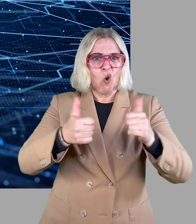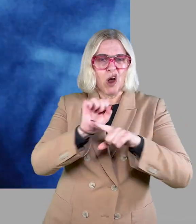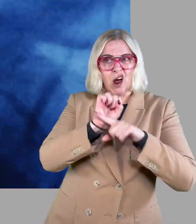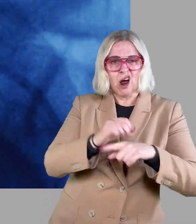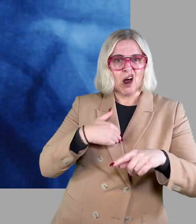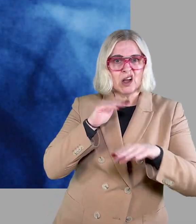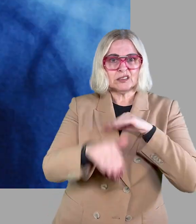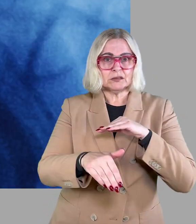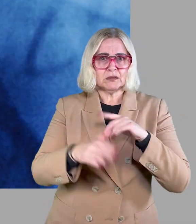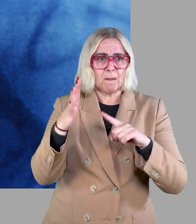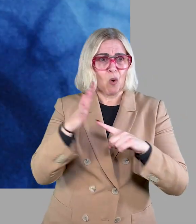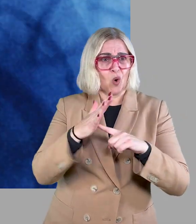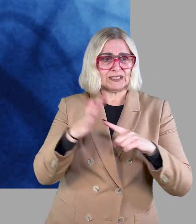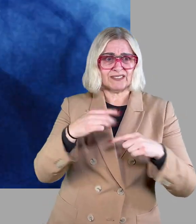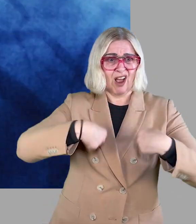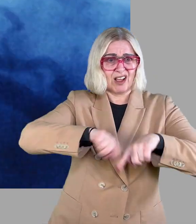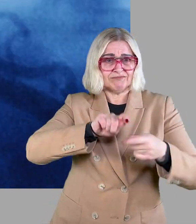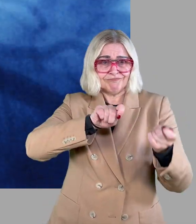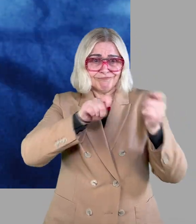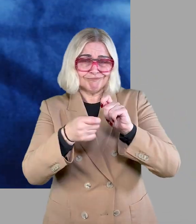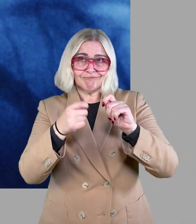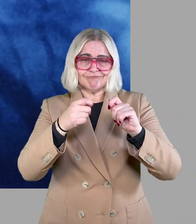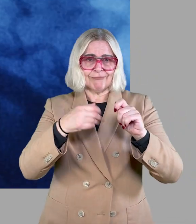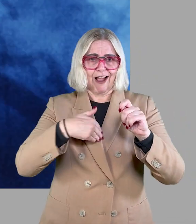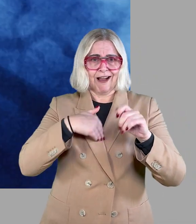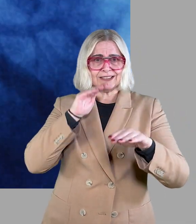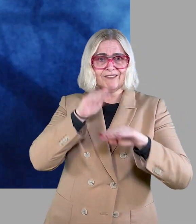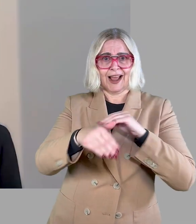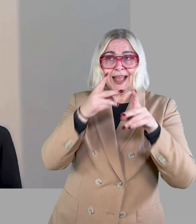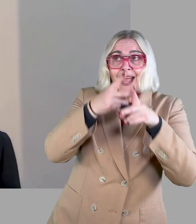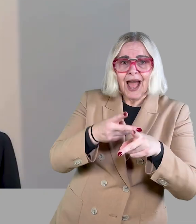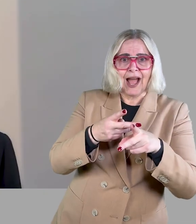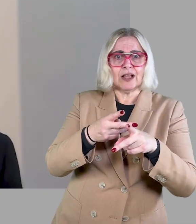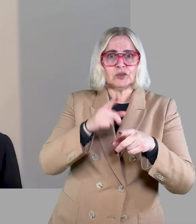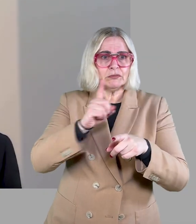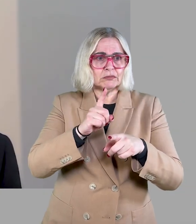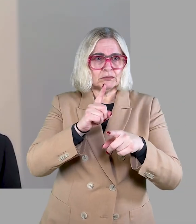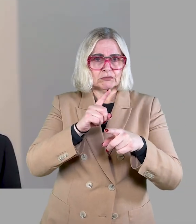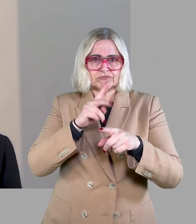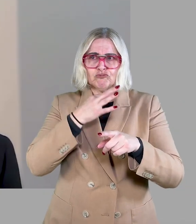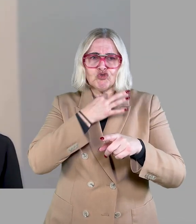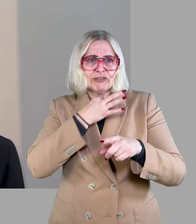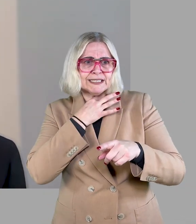intervene more effectively, and prevent progression to heart failure. This is a pivotal moment for us by shifting